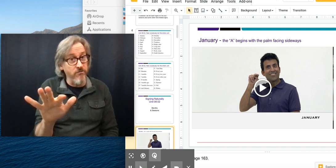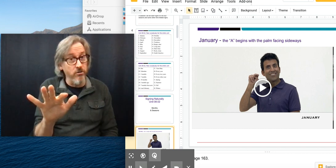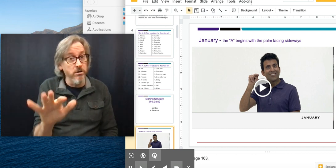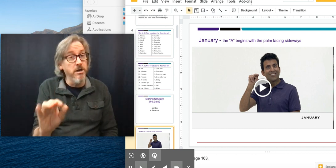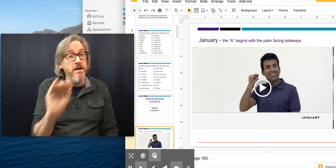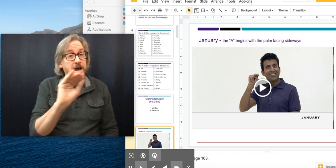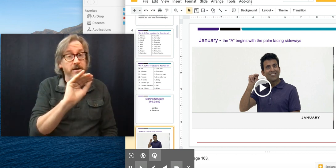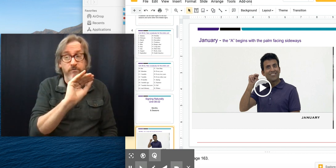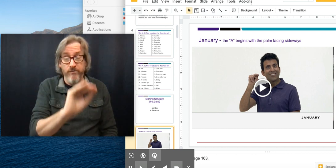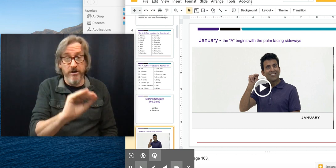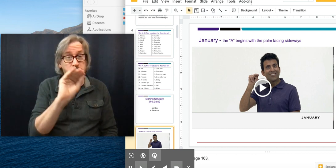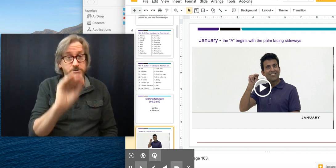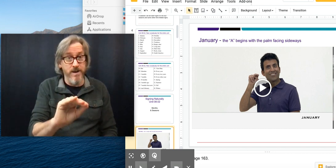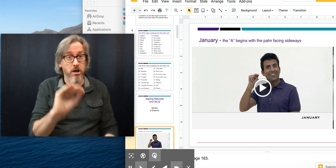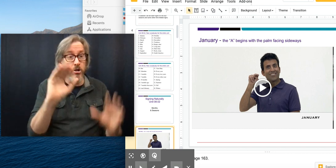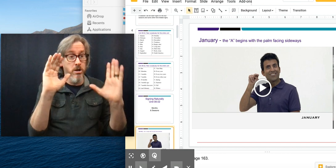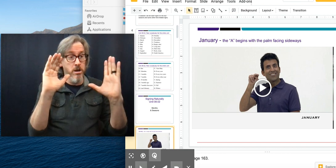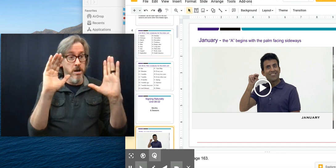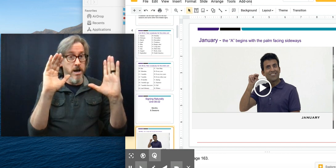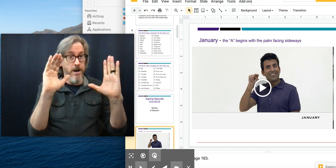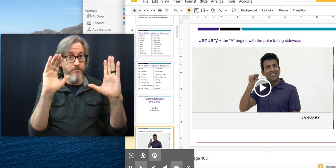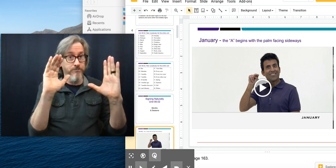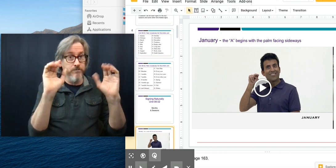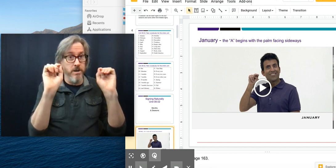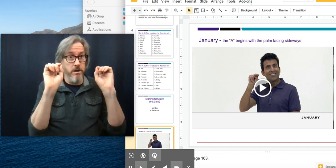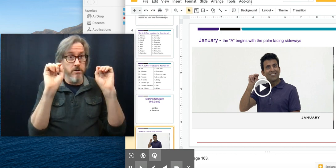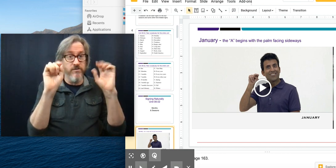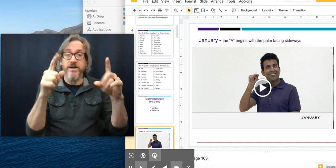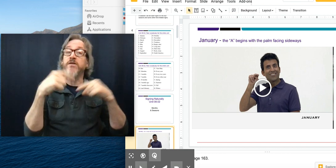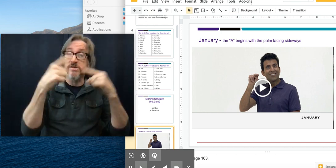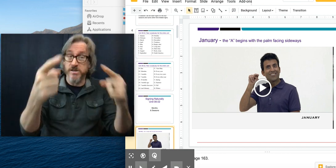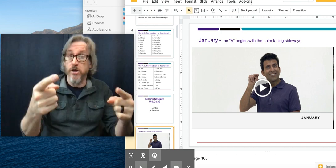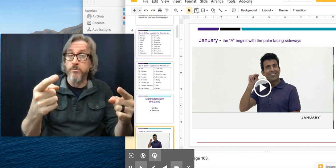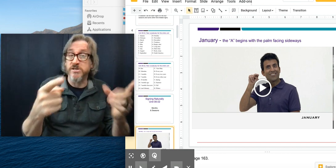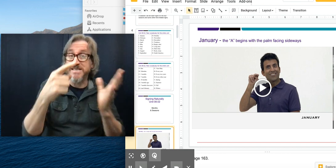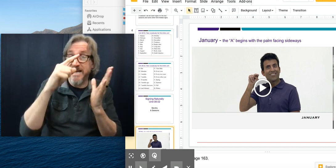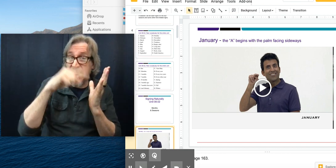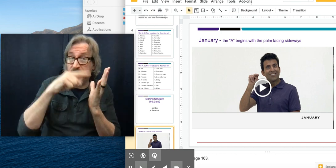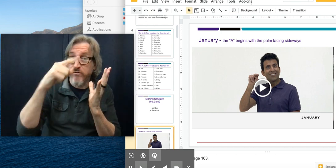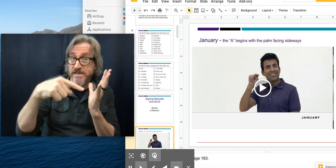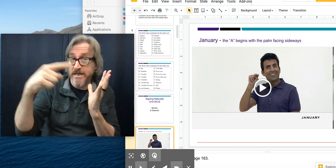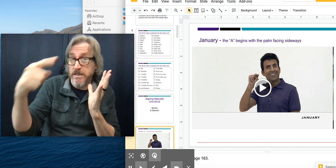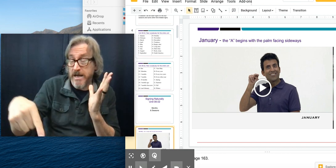careful and finger spell um very carefully so the other person is getting every single